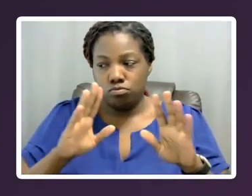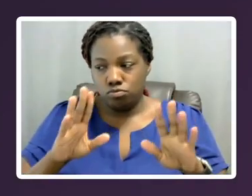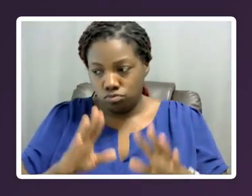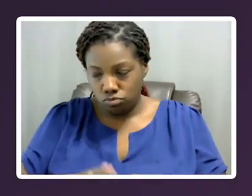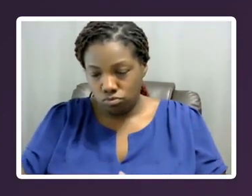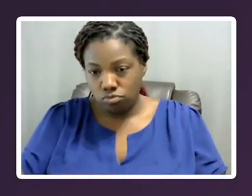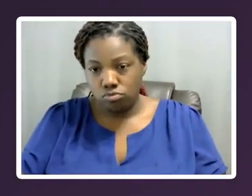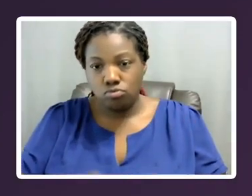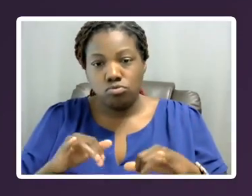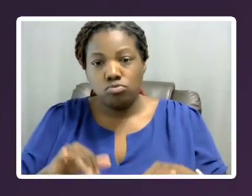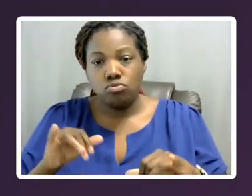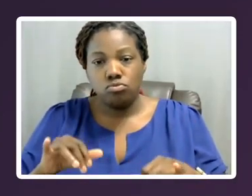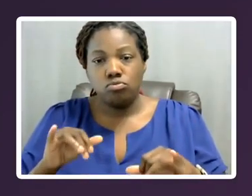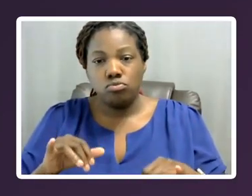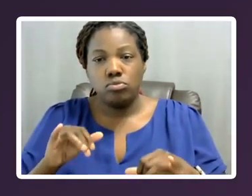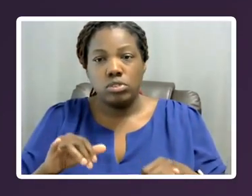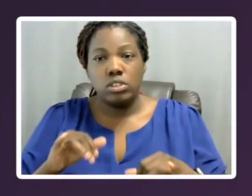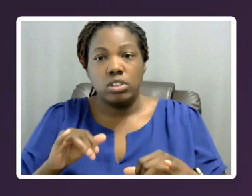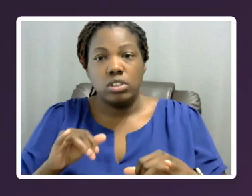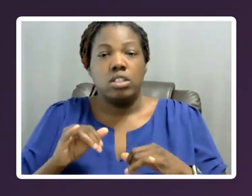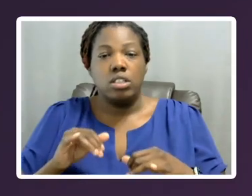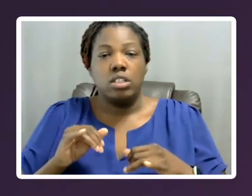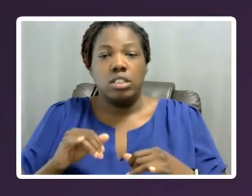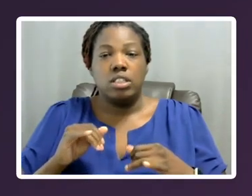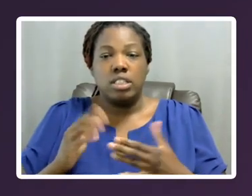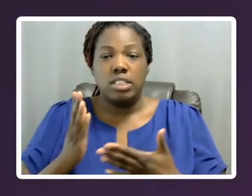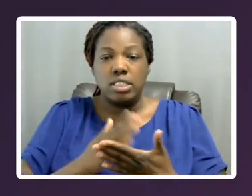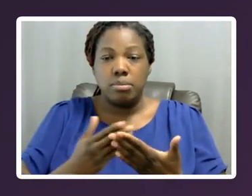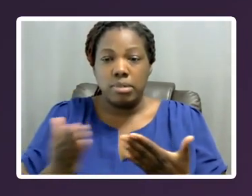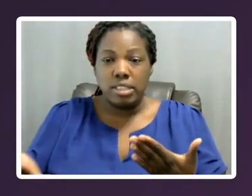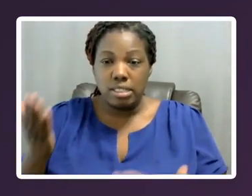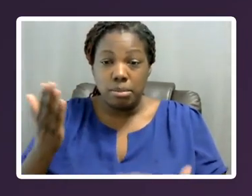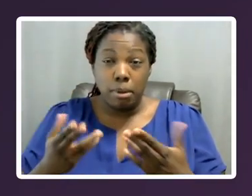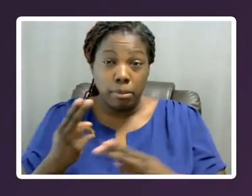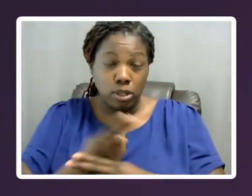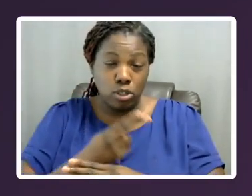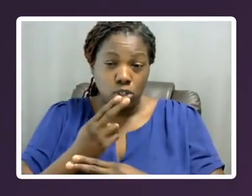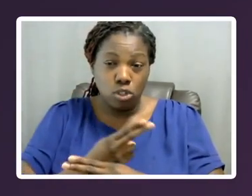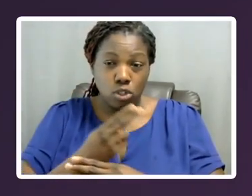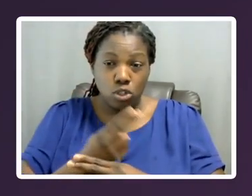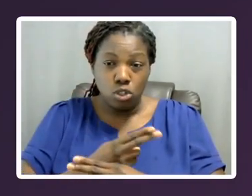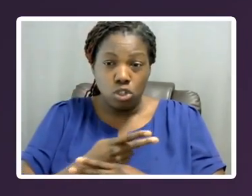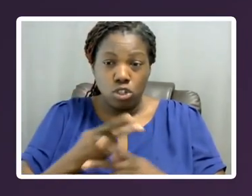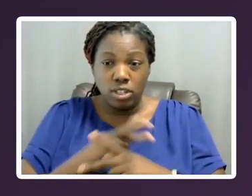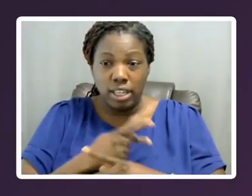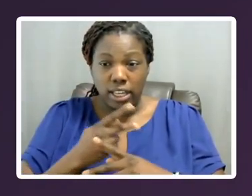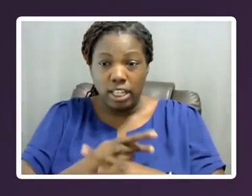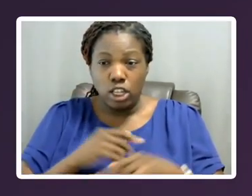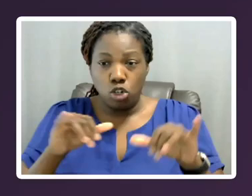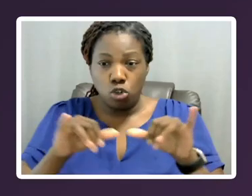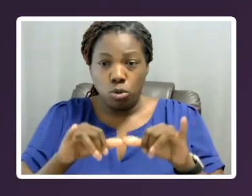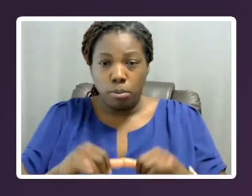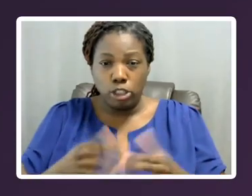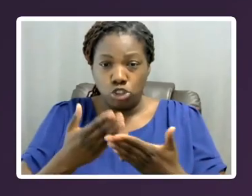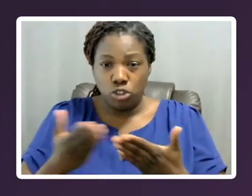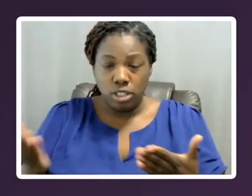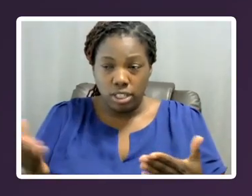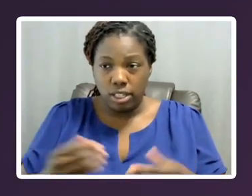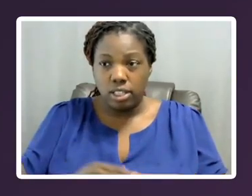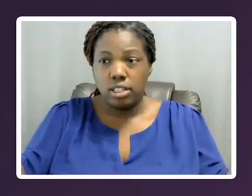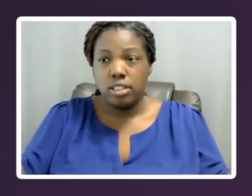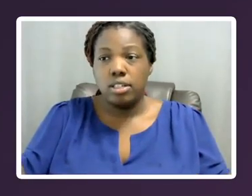some supposedly instruments that may be used to calculate or measure things. Okay. We're seeing